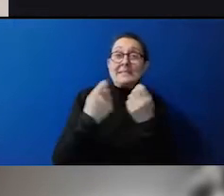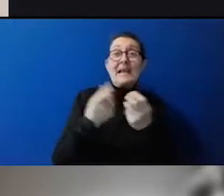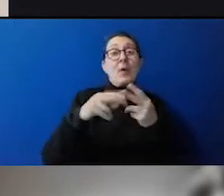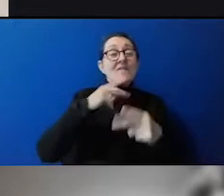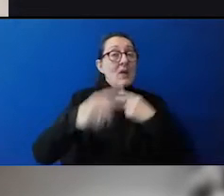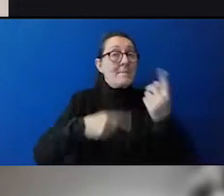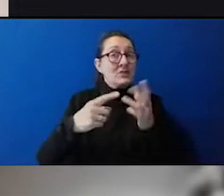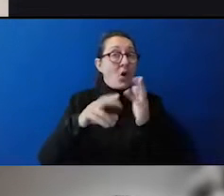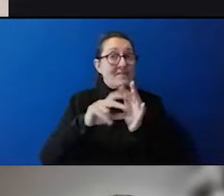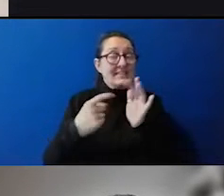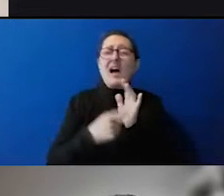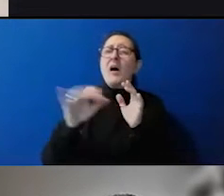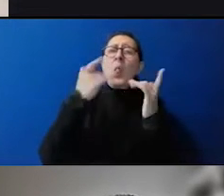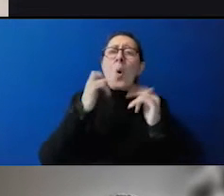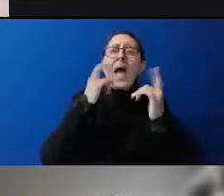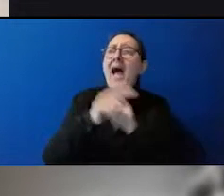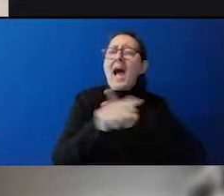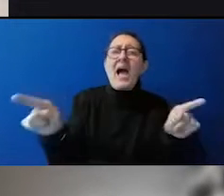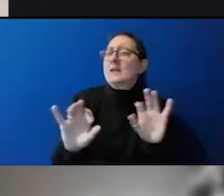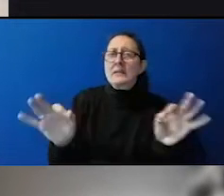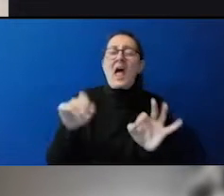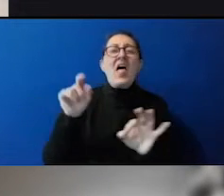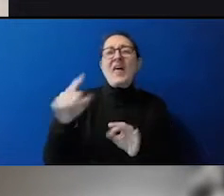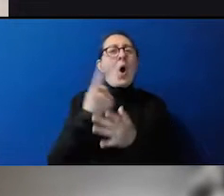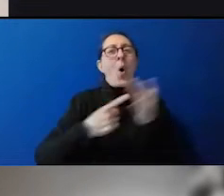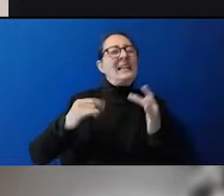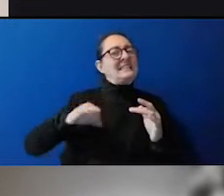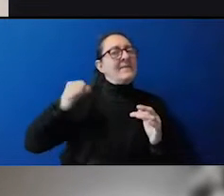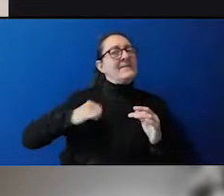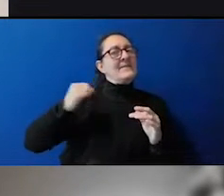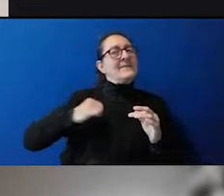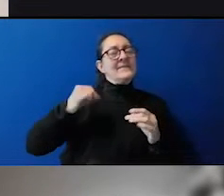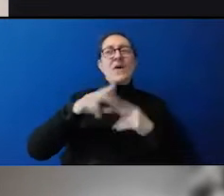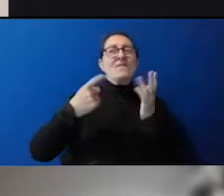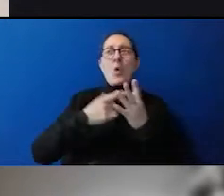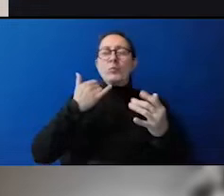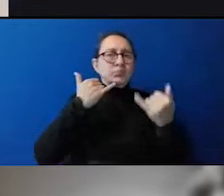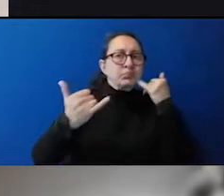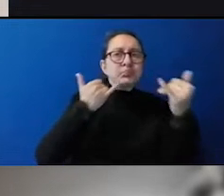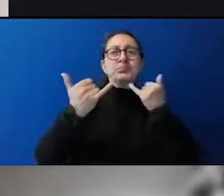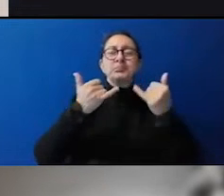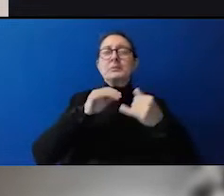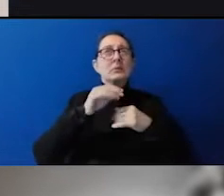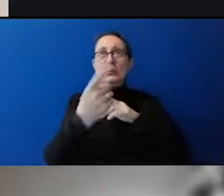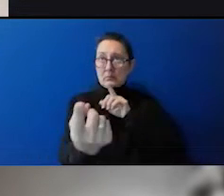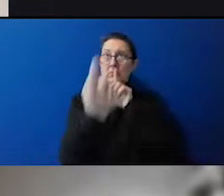our Frontline staff uh that answer inquiries from members of the public who need legal help so my